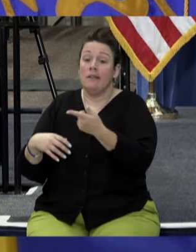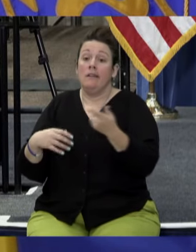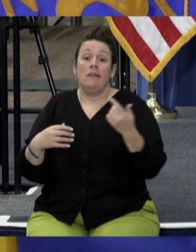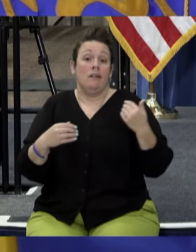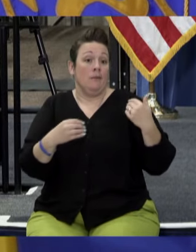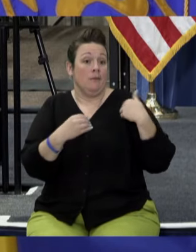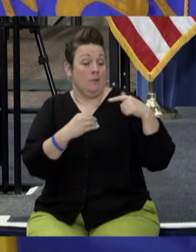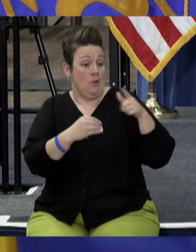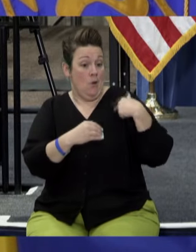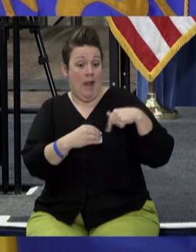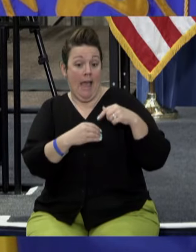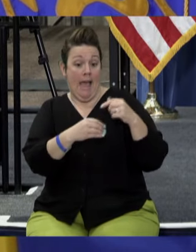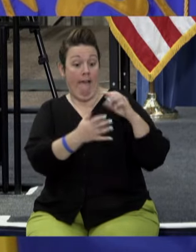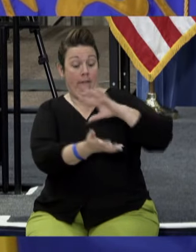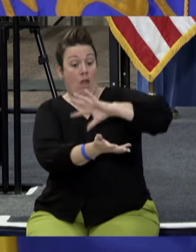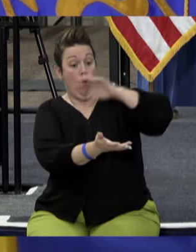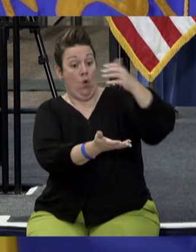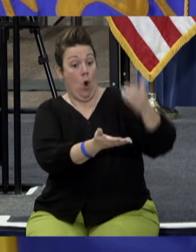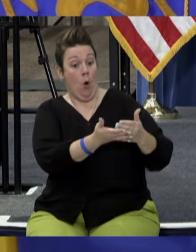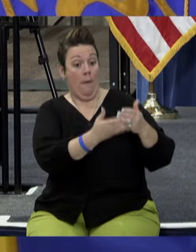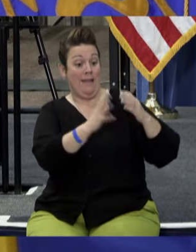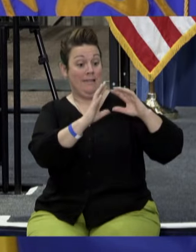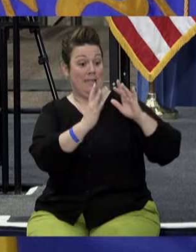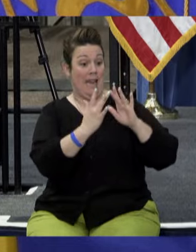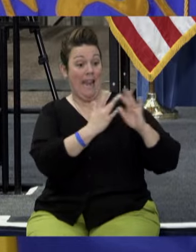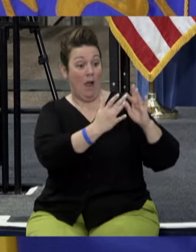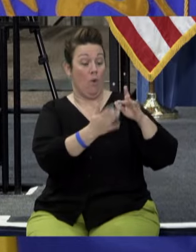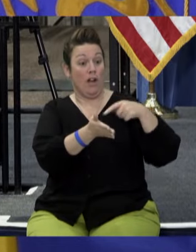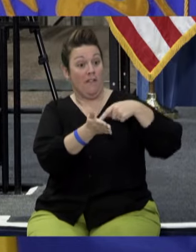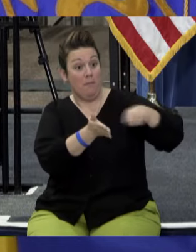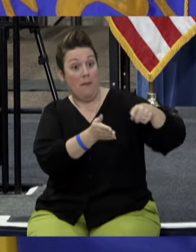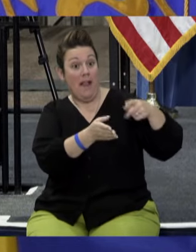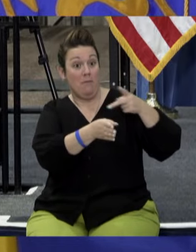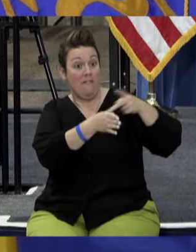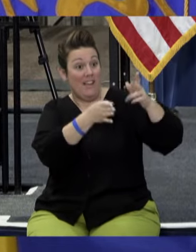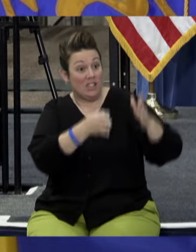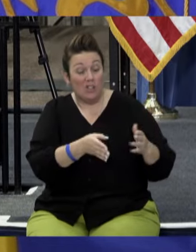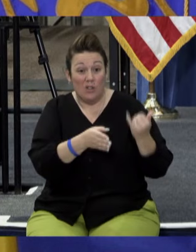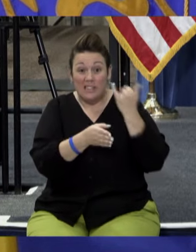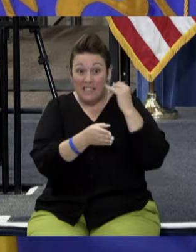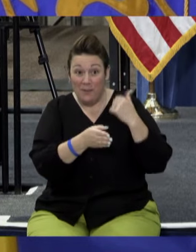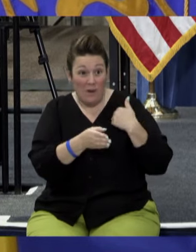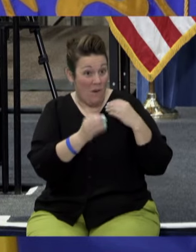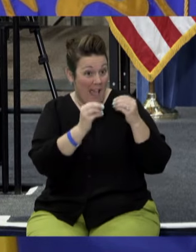paid professional caregivers, millions of disabled Americans find themselves